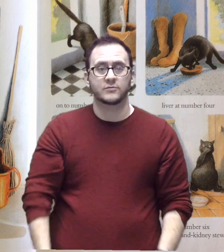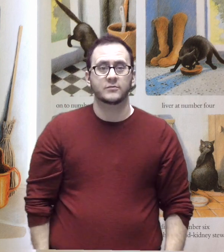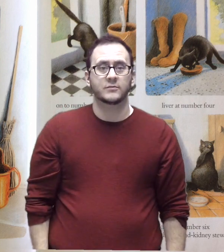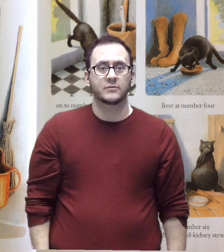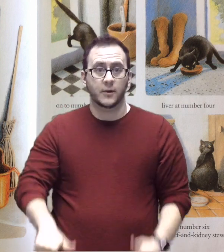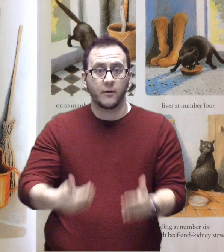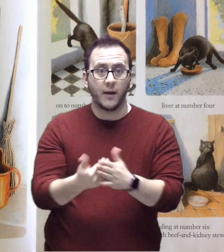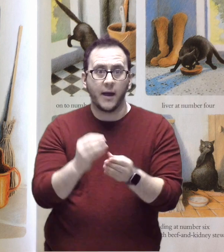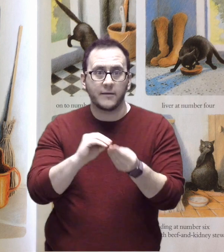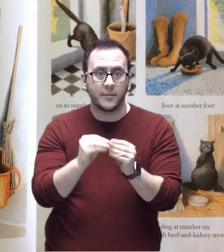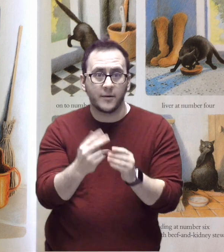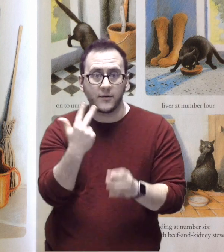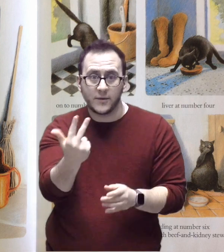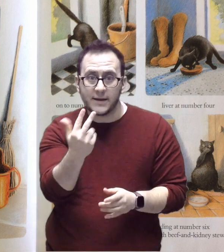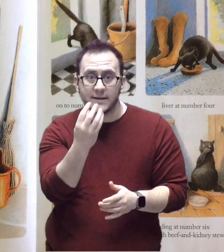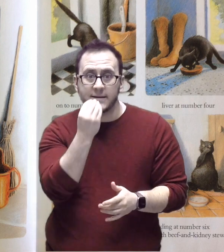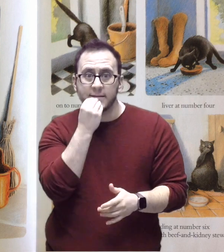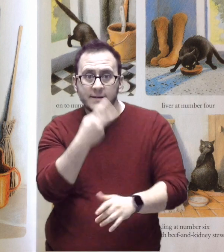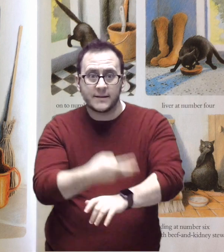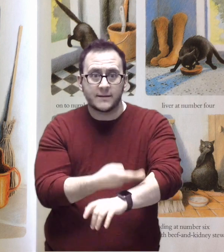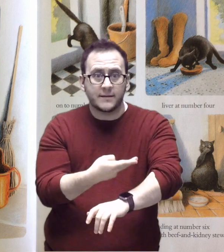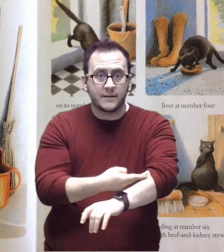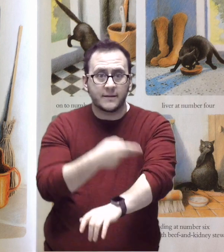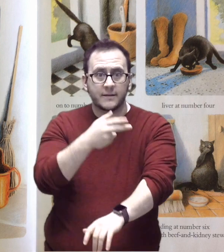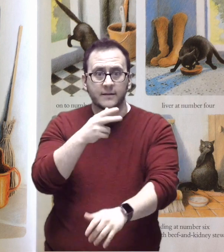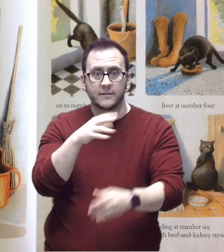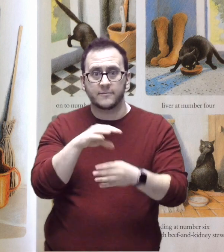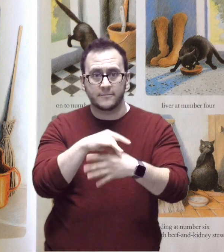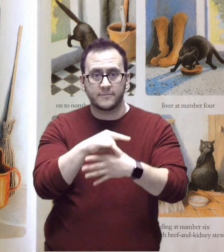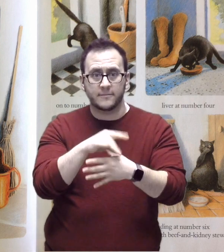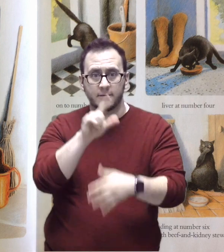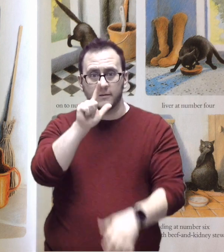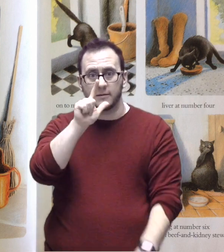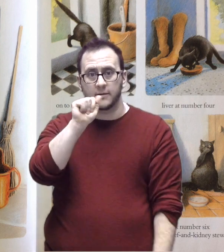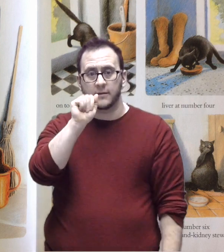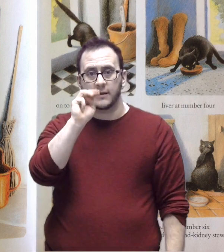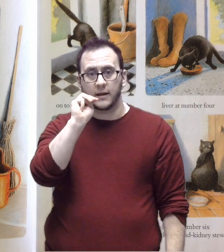five…ending at number six with beef-and-kidney stew.